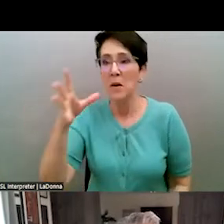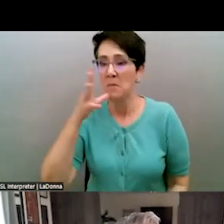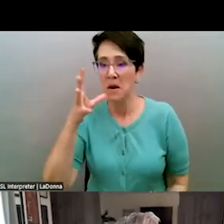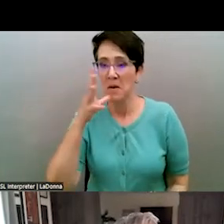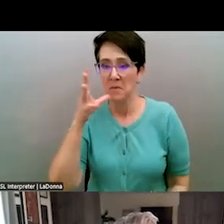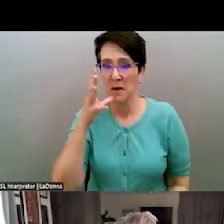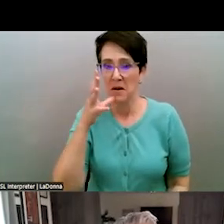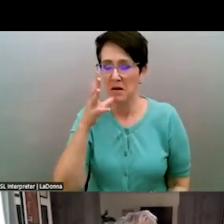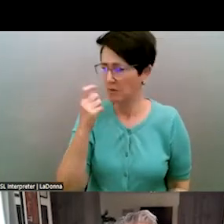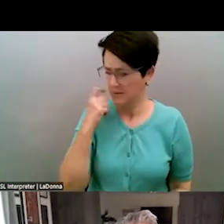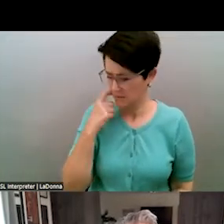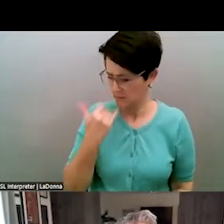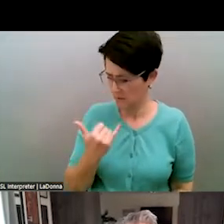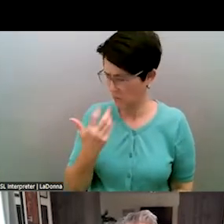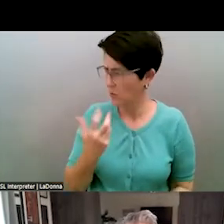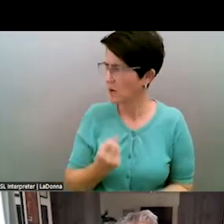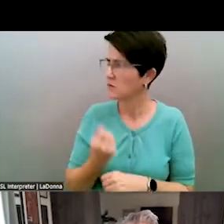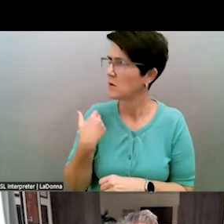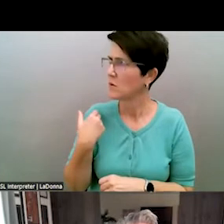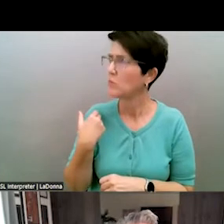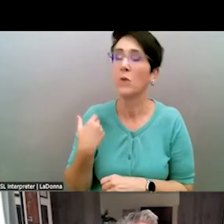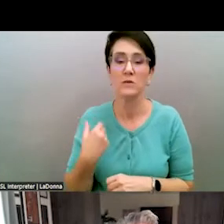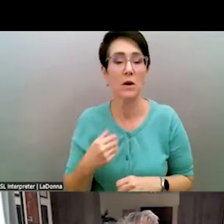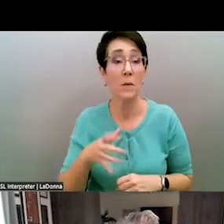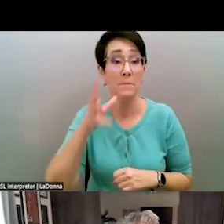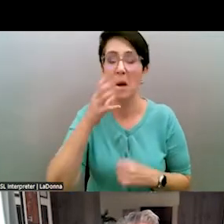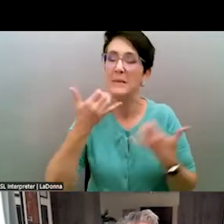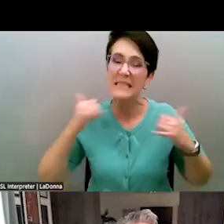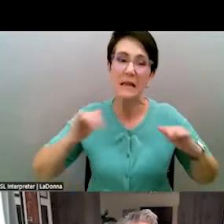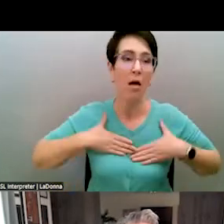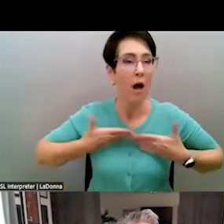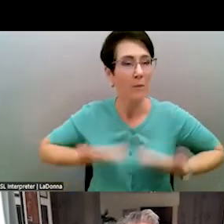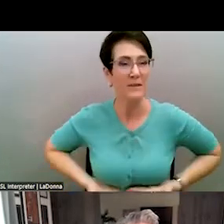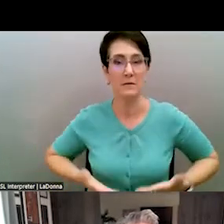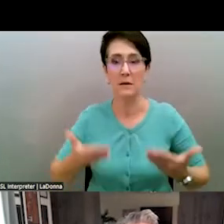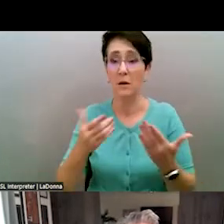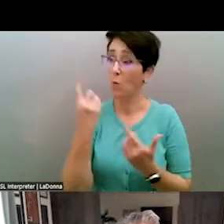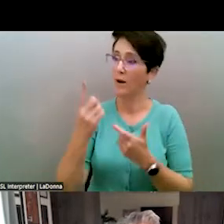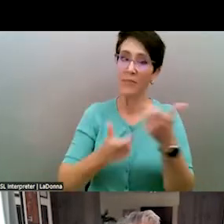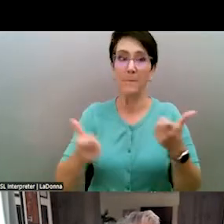THREE YEARS AGO NOW, BUT JUST BEATS HERSELF UP AND SAYS ONE OF THE BIGGEST MISTAKES SHE MADE WAS,